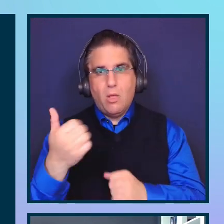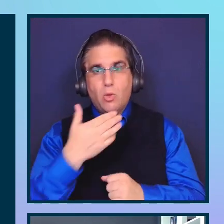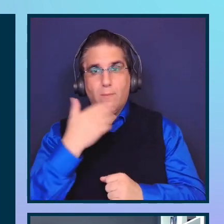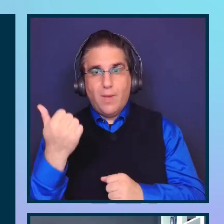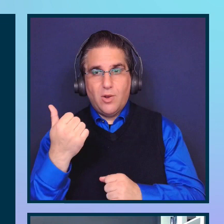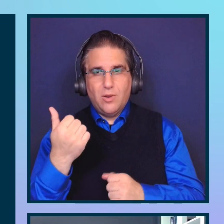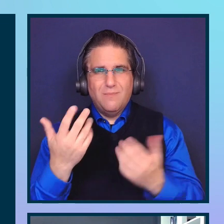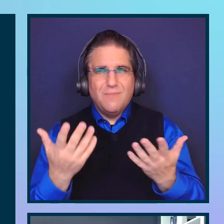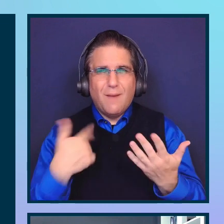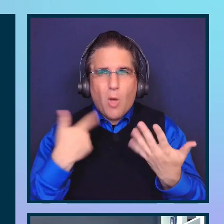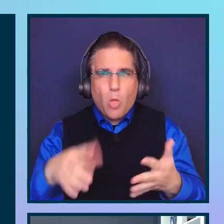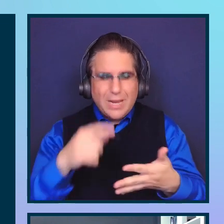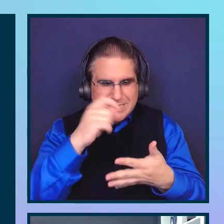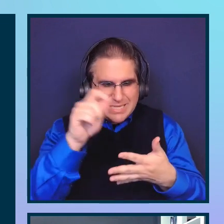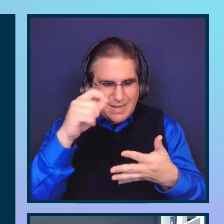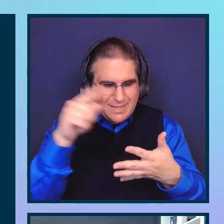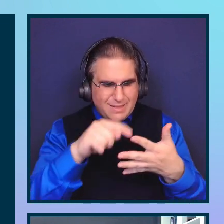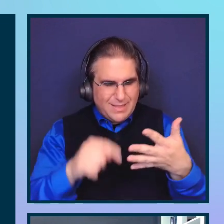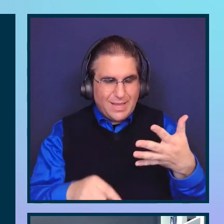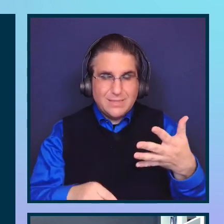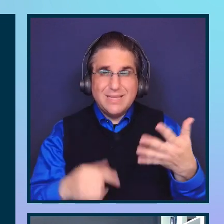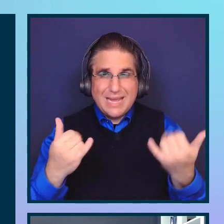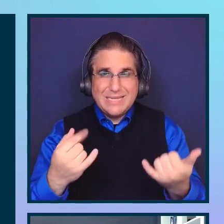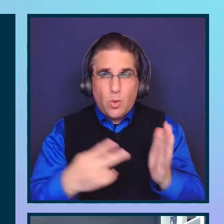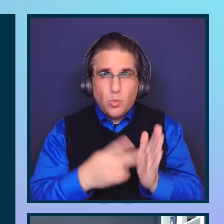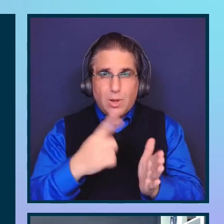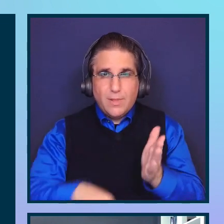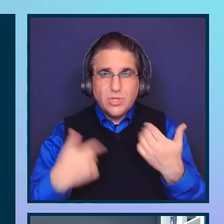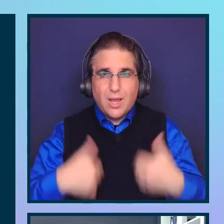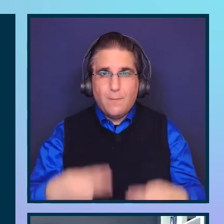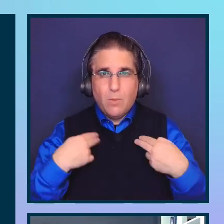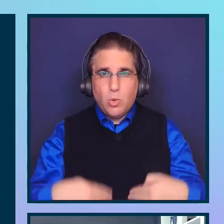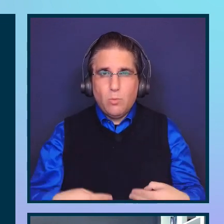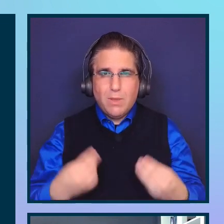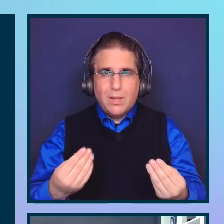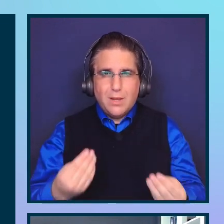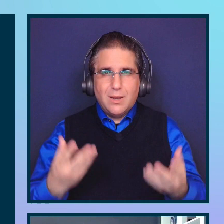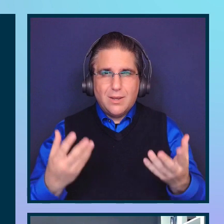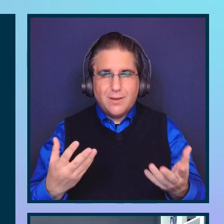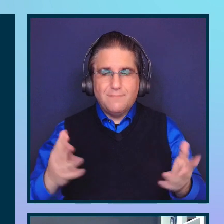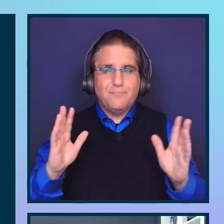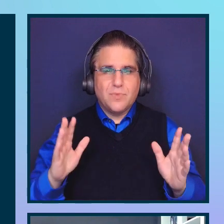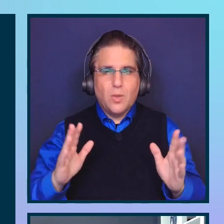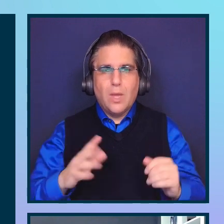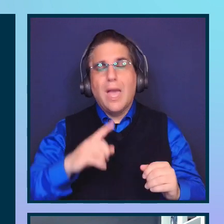go through all of these steps to just add to my cart, to check out? So let's pretend we are humans.